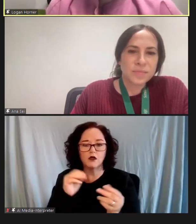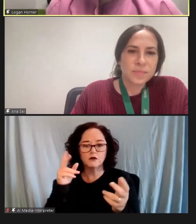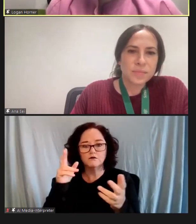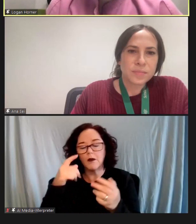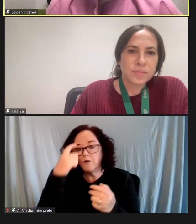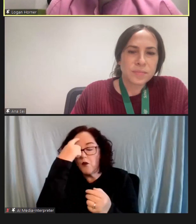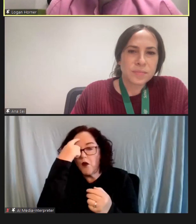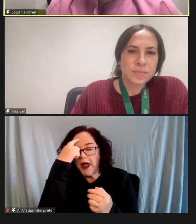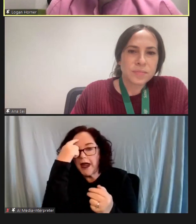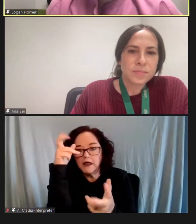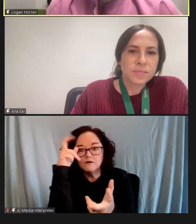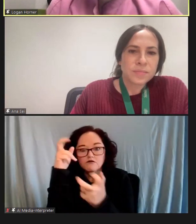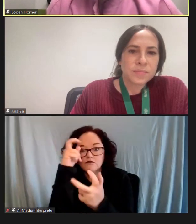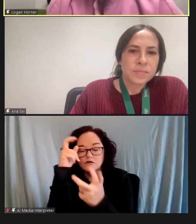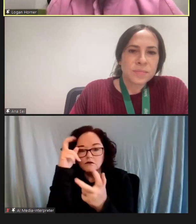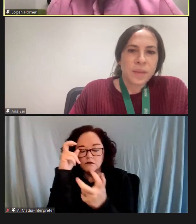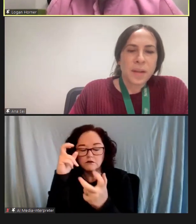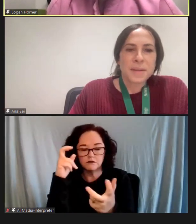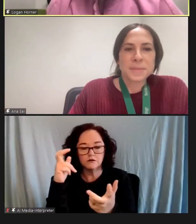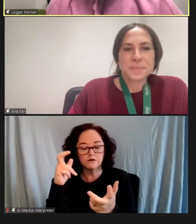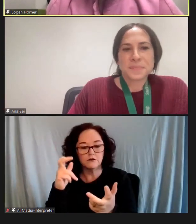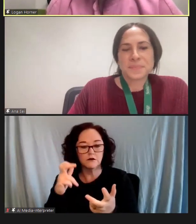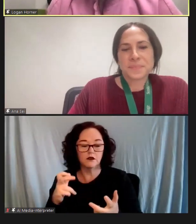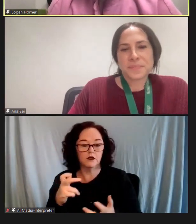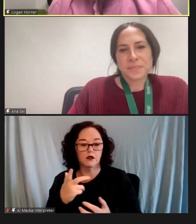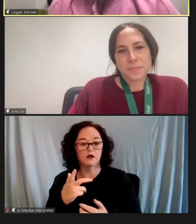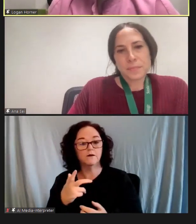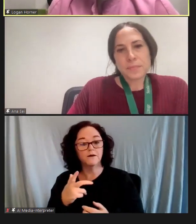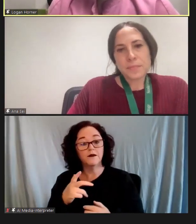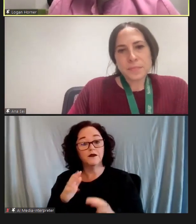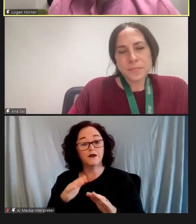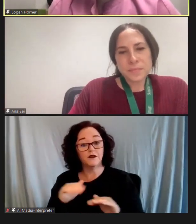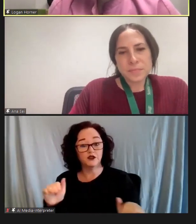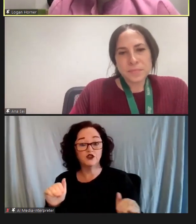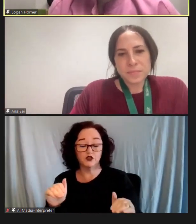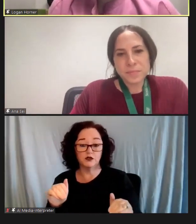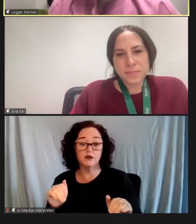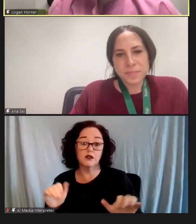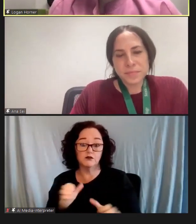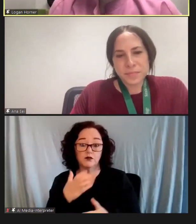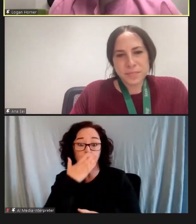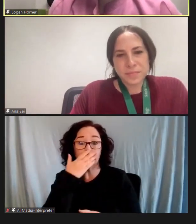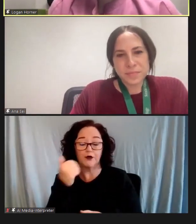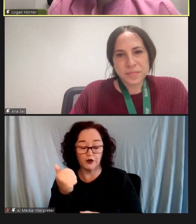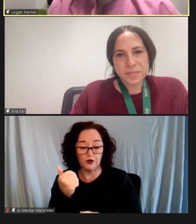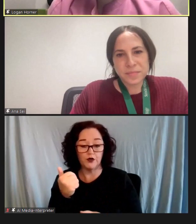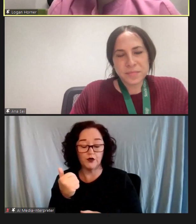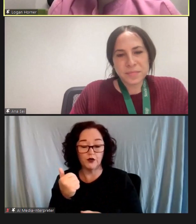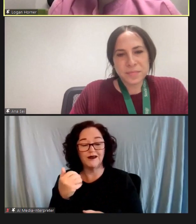seeing these kids do well I think the